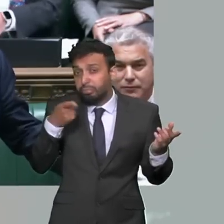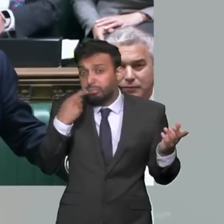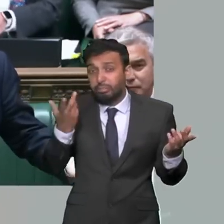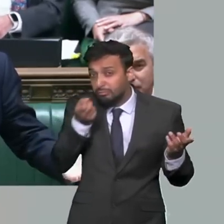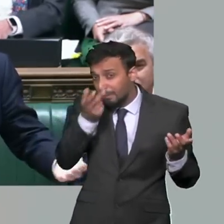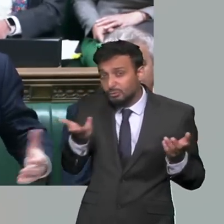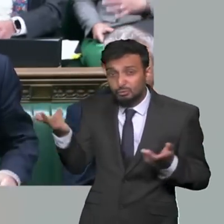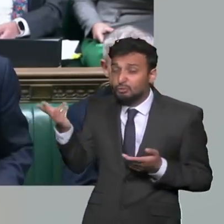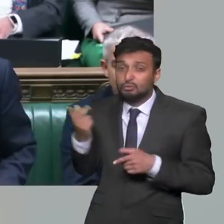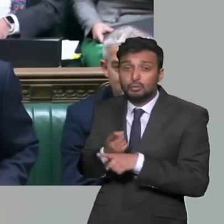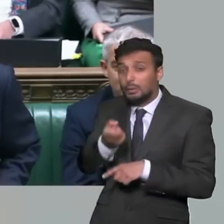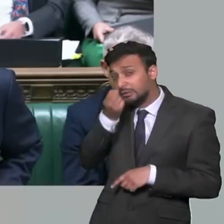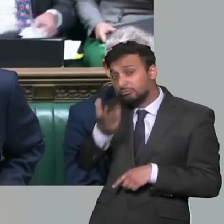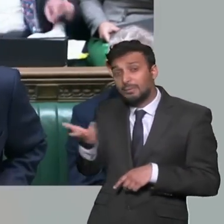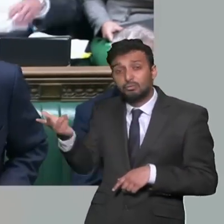Gentleman was talking.